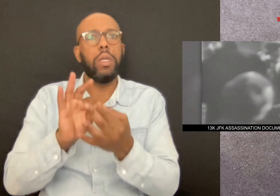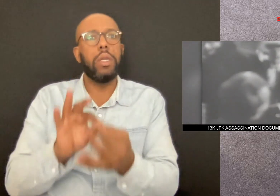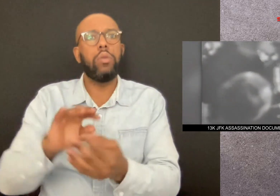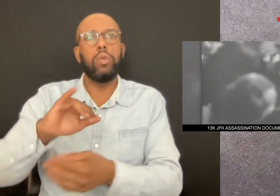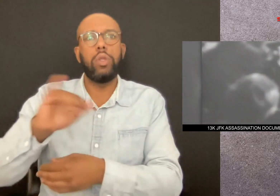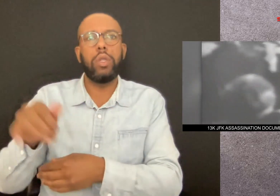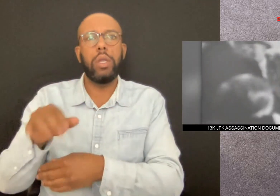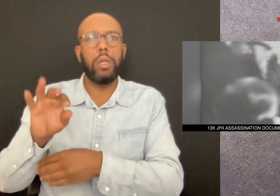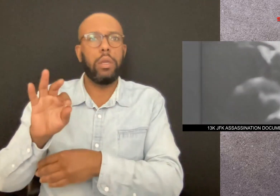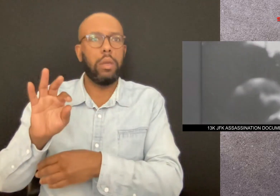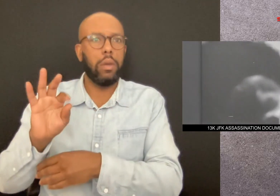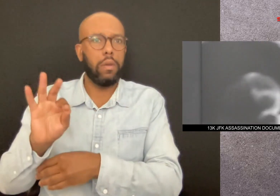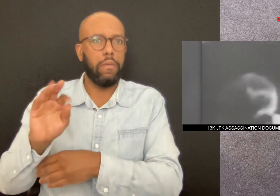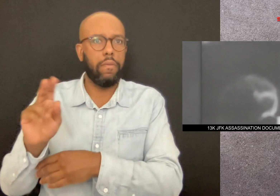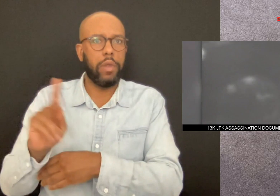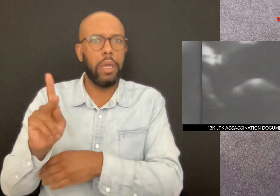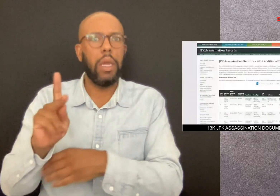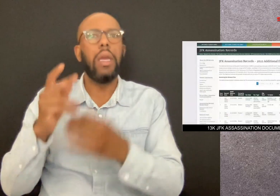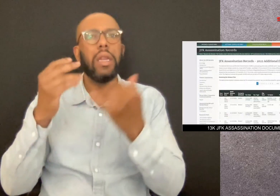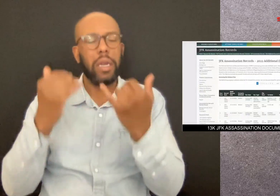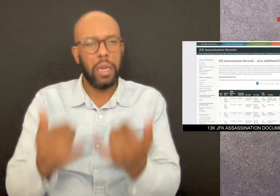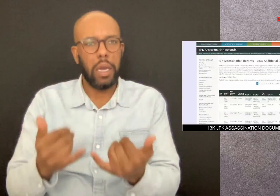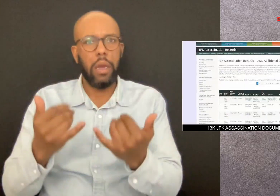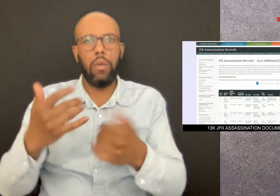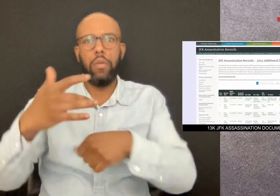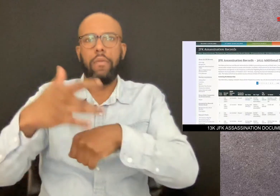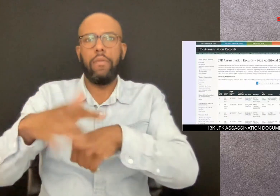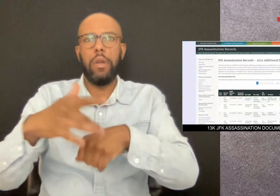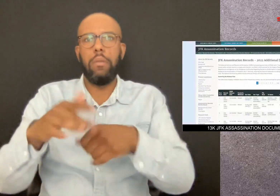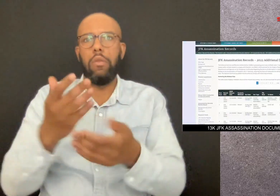have now been made public in their entirety